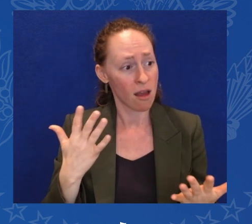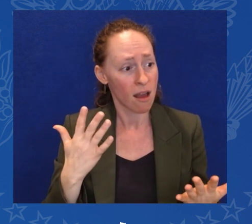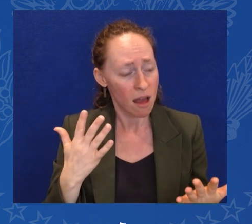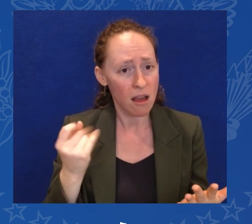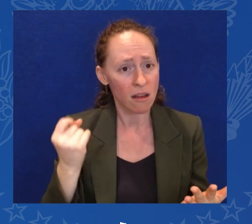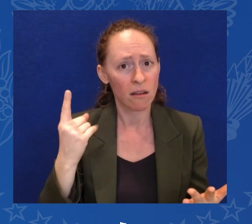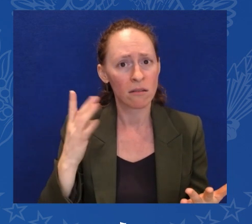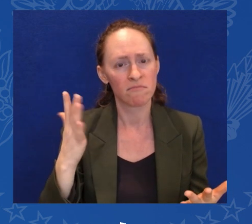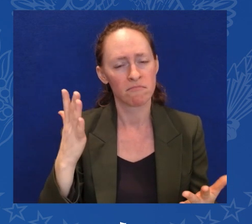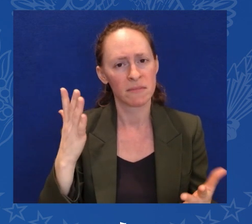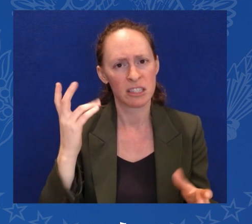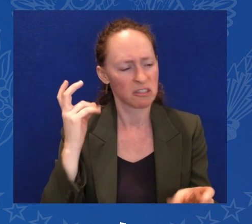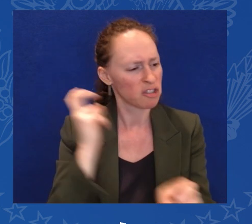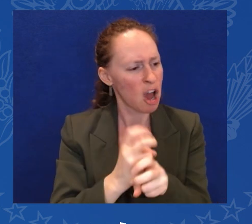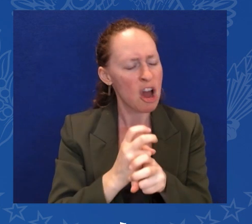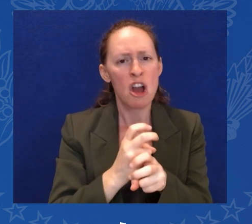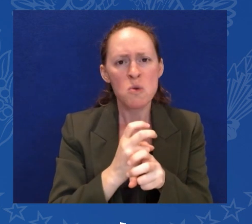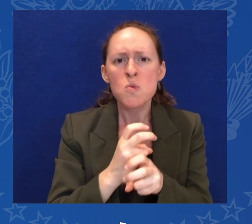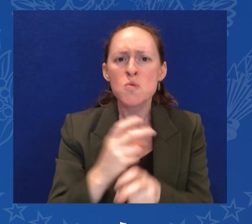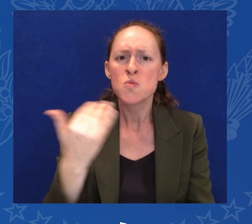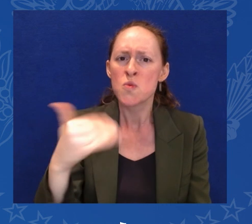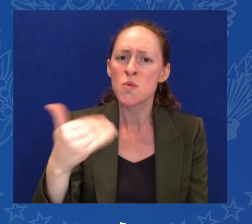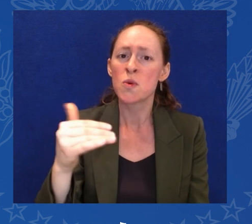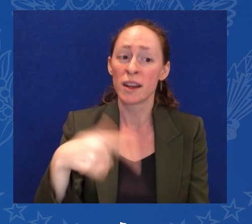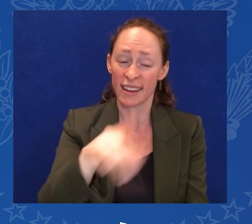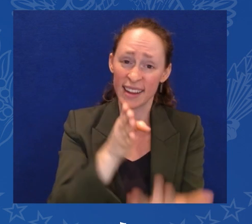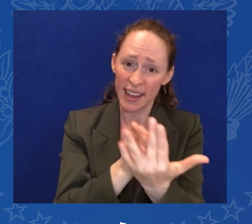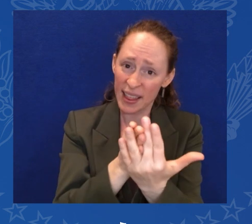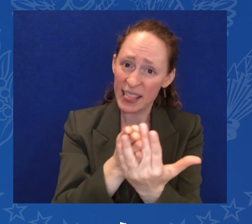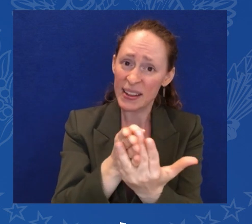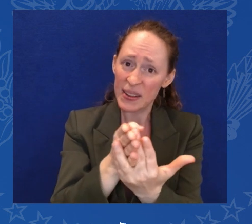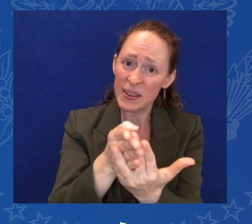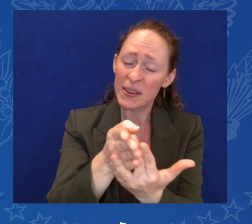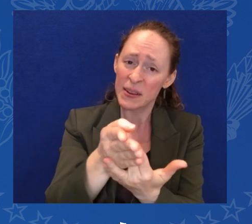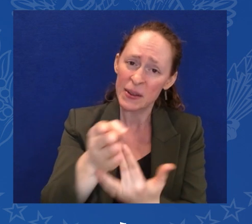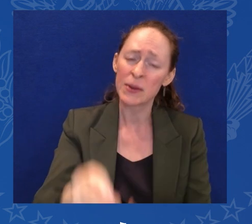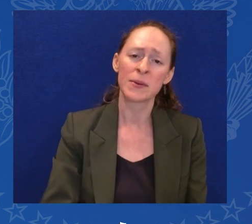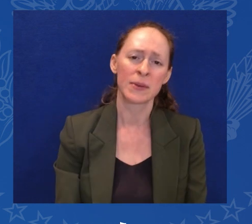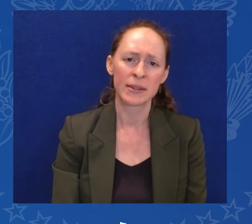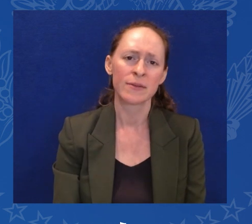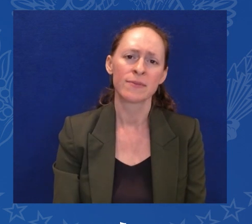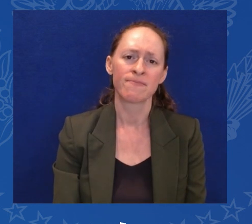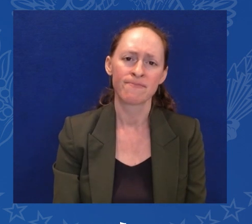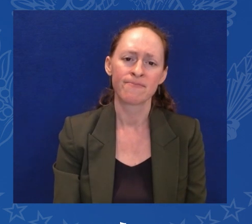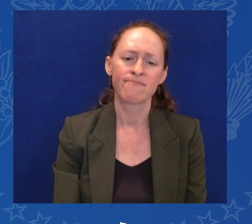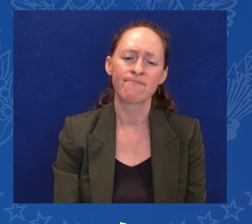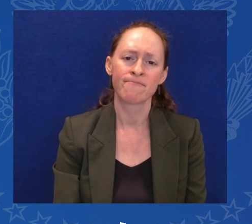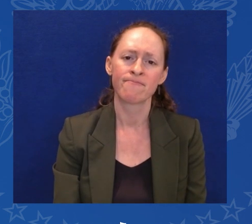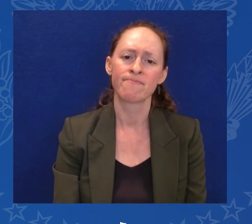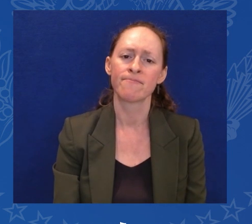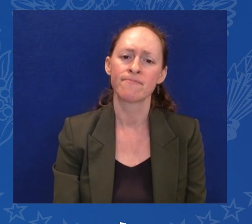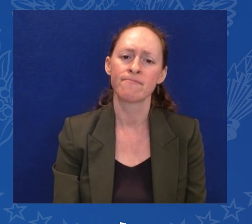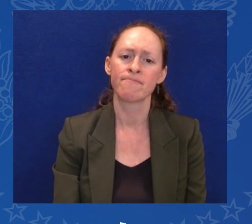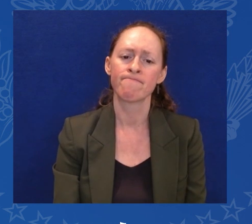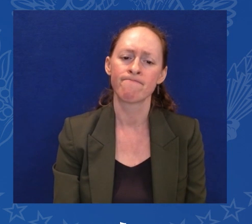But today, on what we've been -- would have been Emm- --